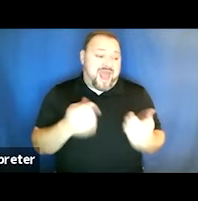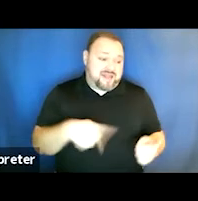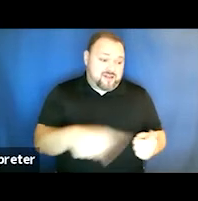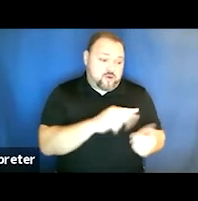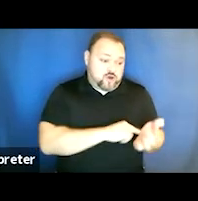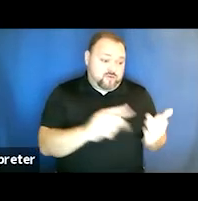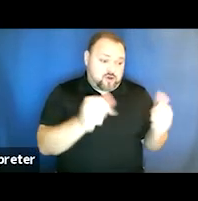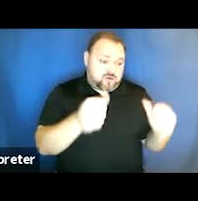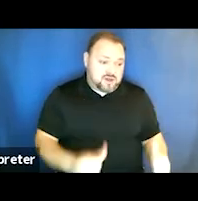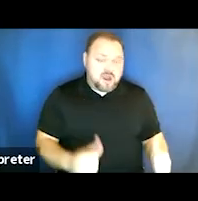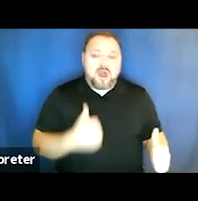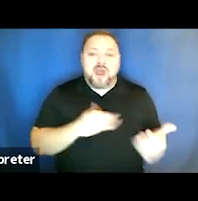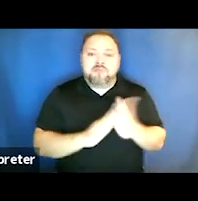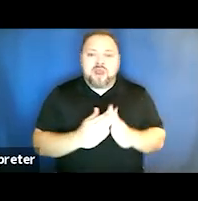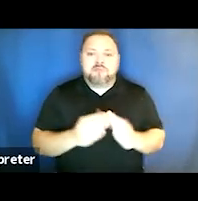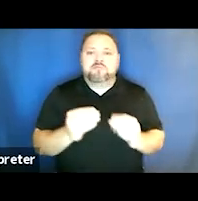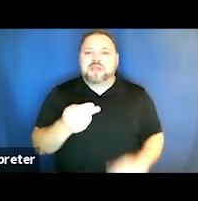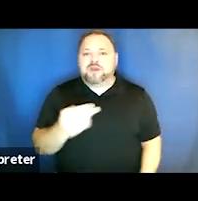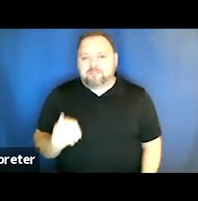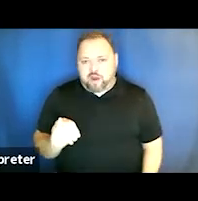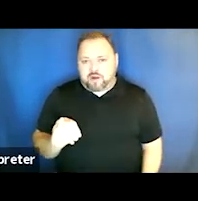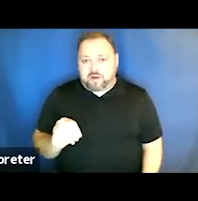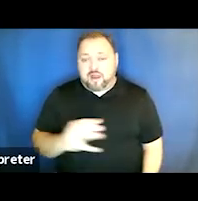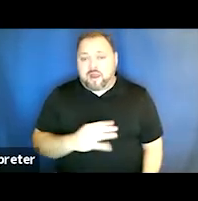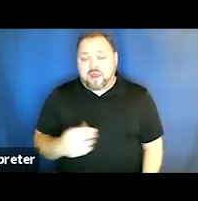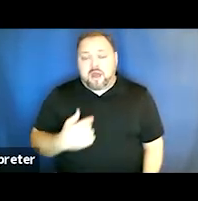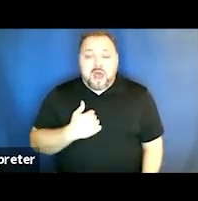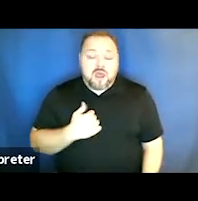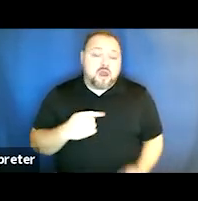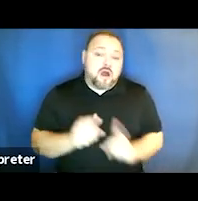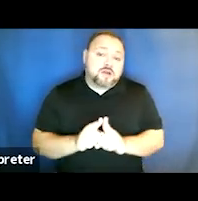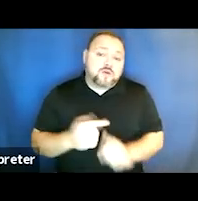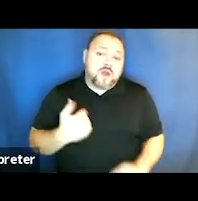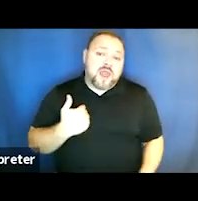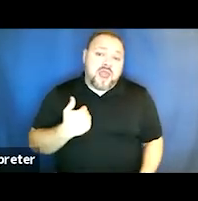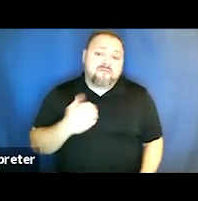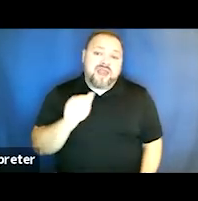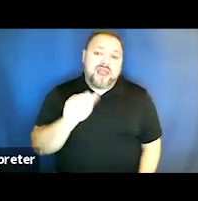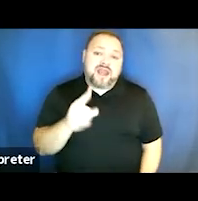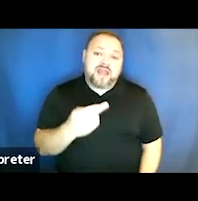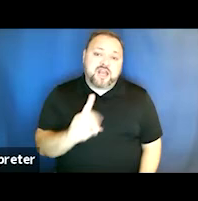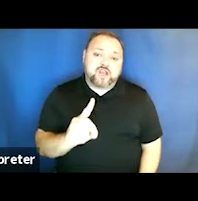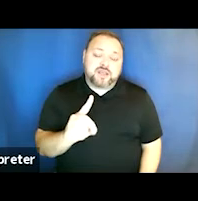I became hearing impaired and I also have ADHD.